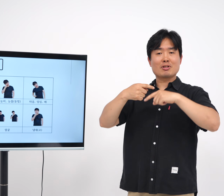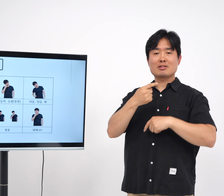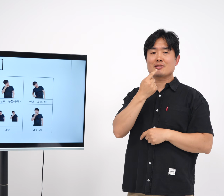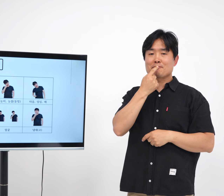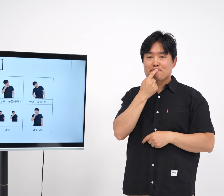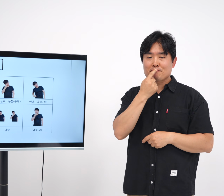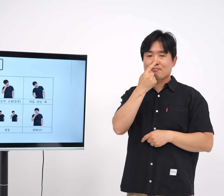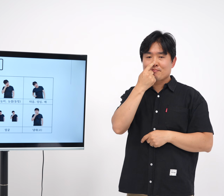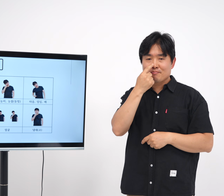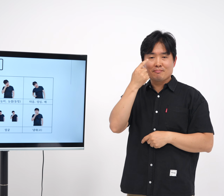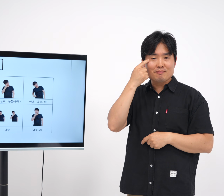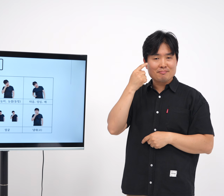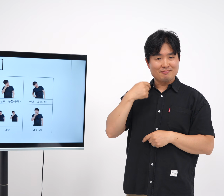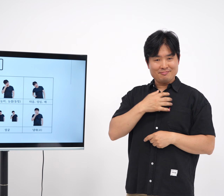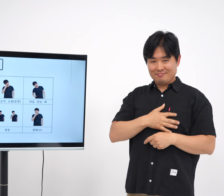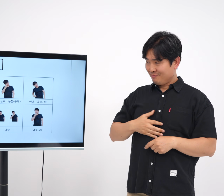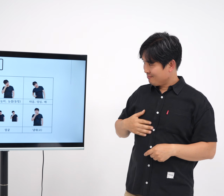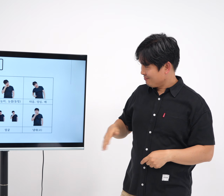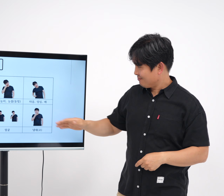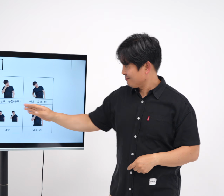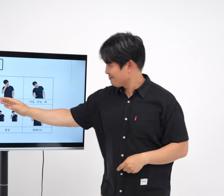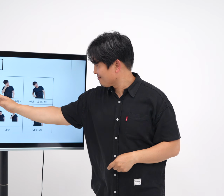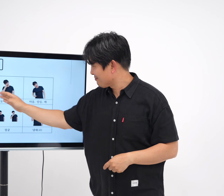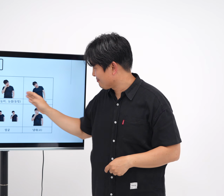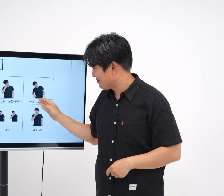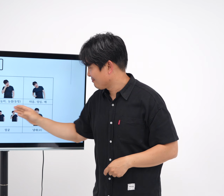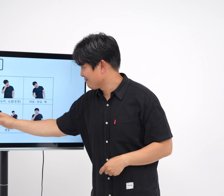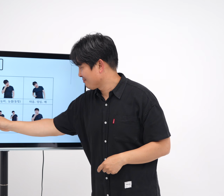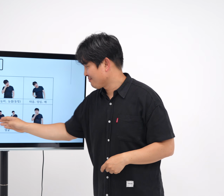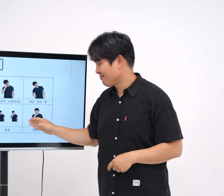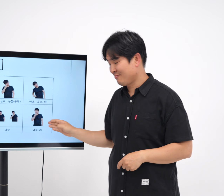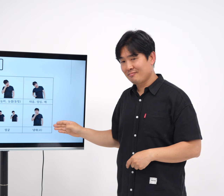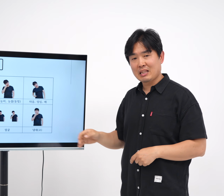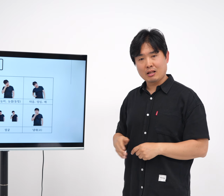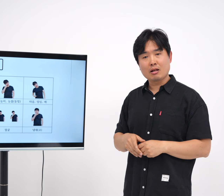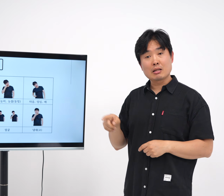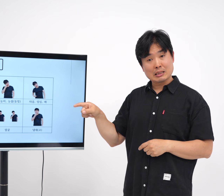there are also expressions in sign language that use the body, such as the mouth, nose, and eyes.